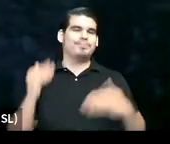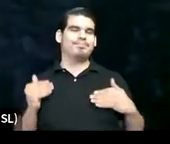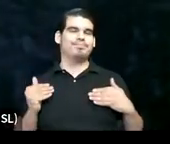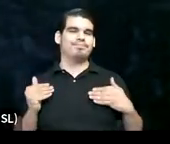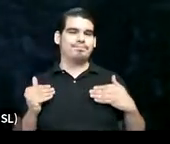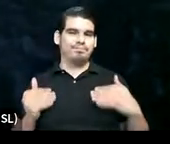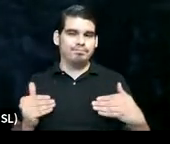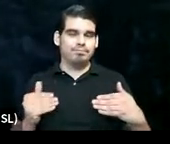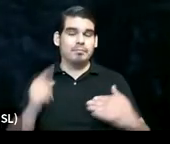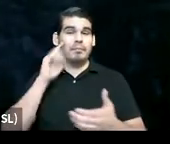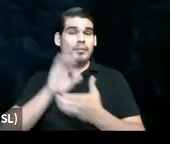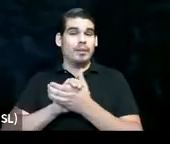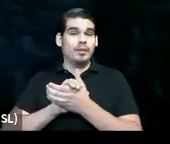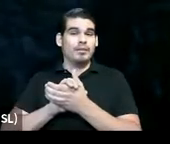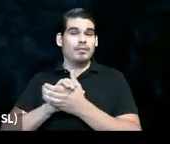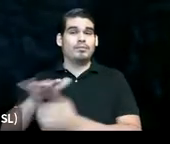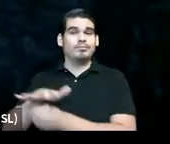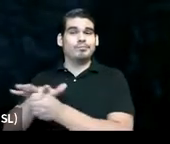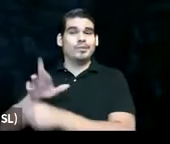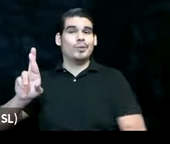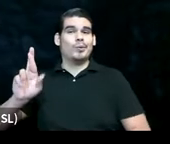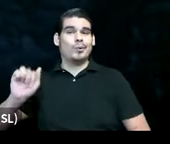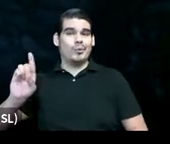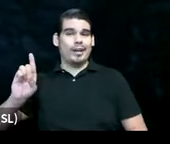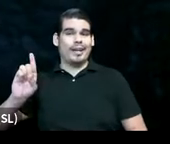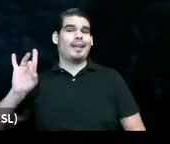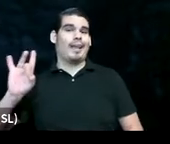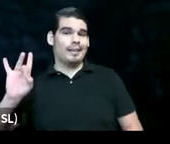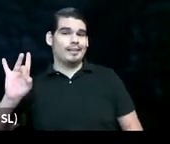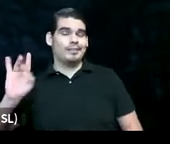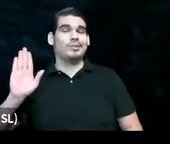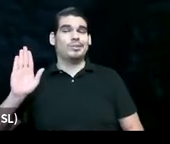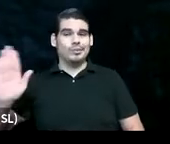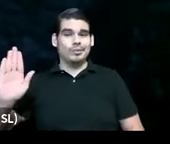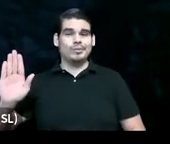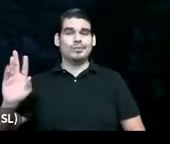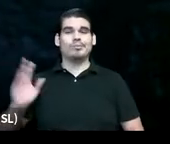RAD Region VIII (Henry Gardner): Alright, so, as expected, the 20 minutes was extremely short amount of time. We weren't we'd spent a good